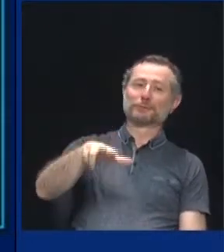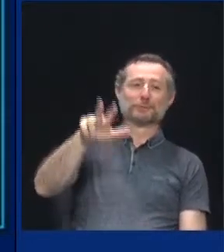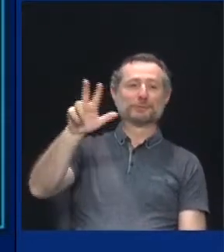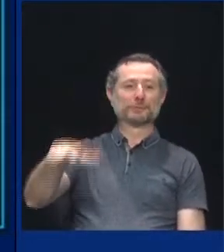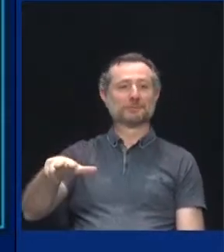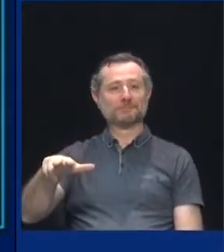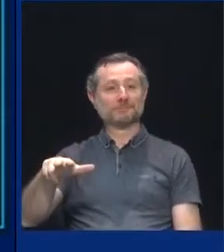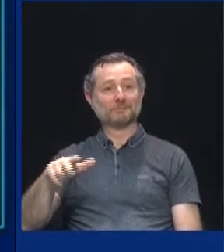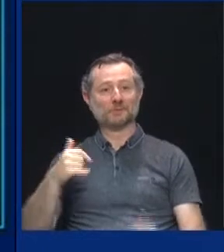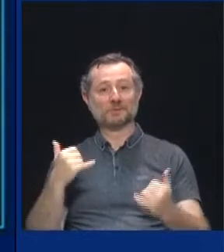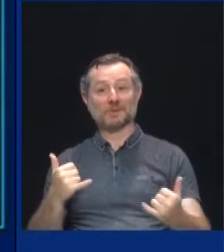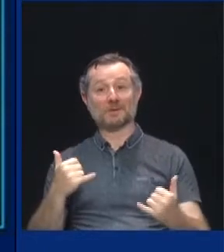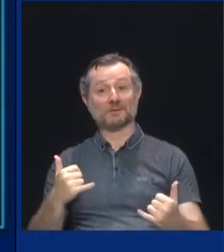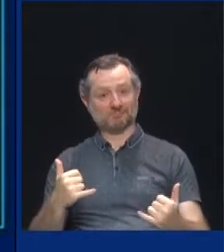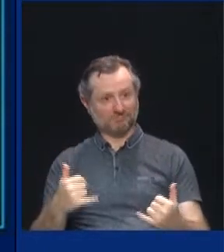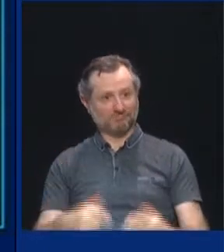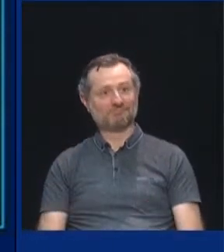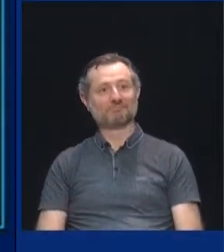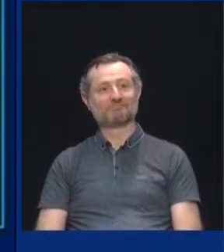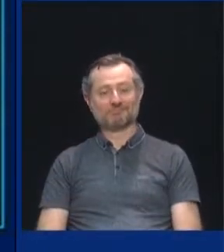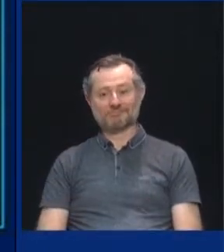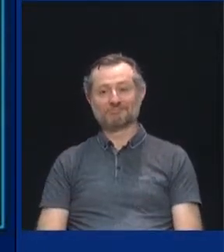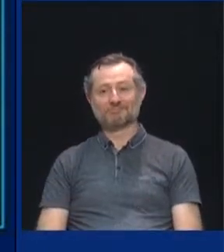IT IS THE BIRTHDAY OF NEW YORK